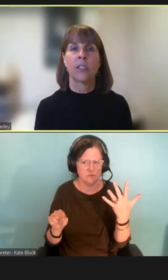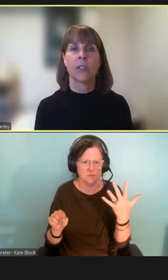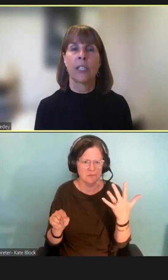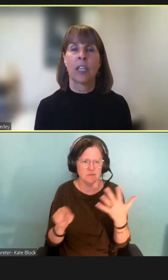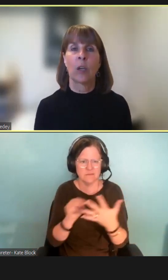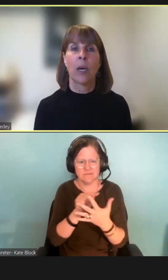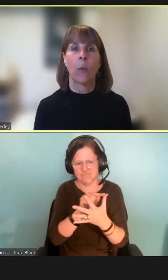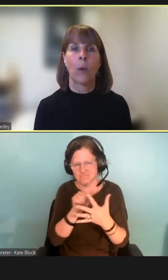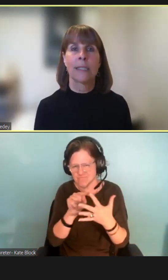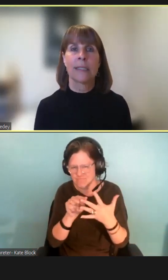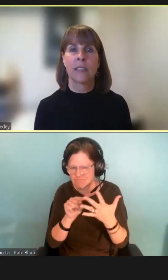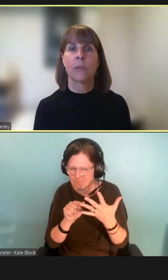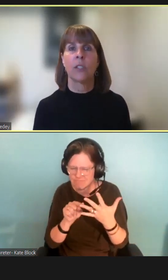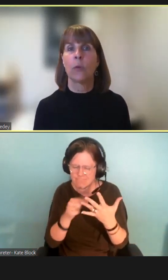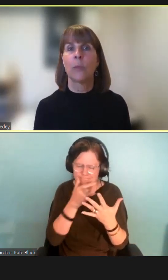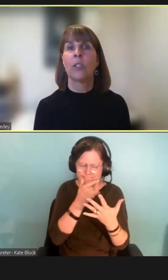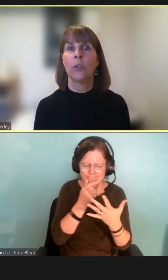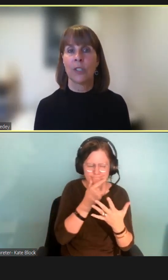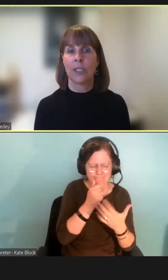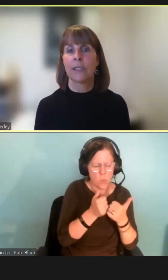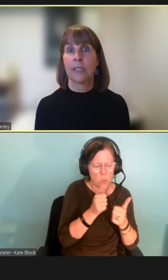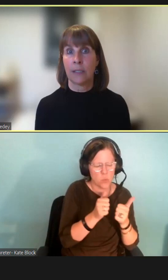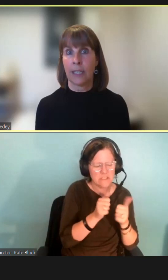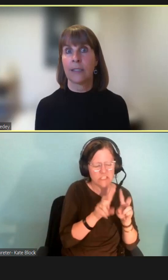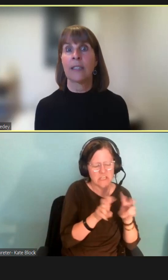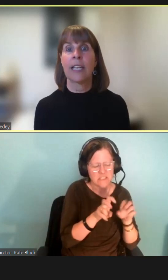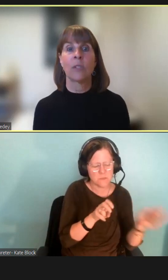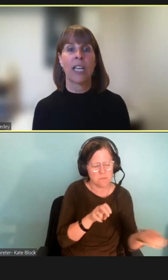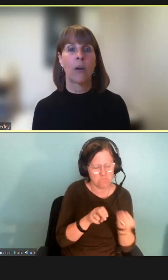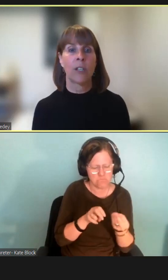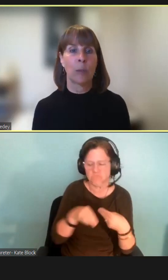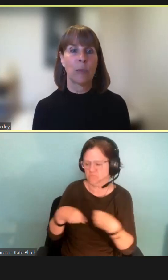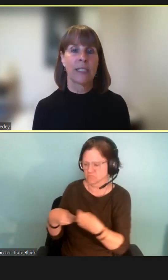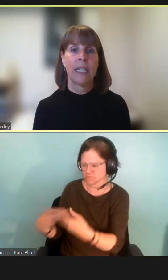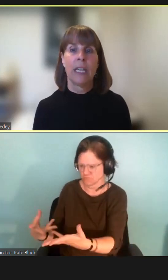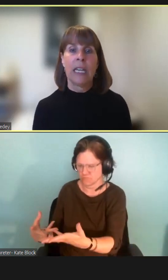thinking about what assessment you'll be using to collect the language outcomes